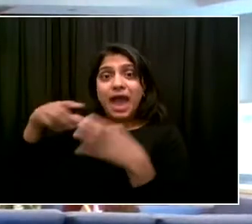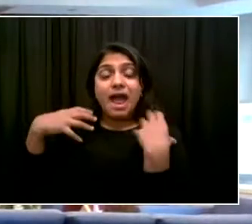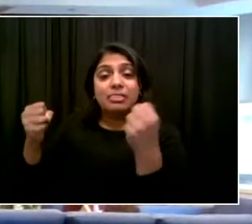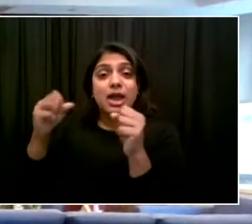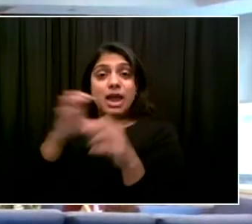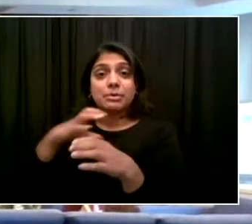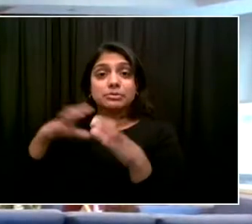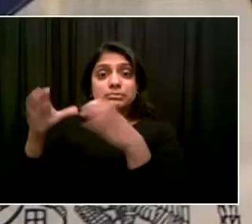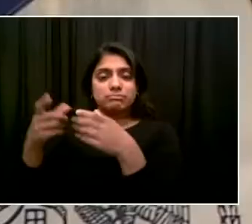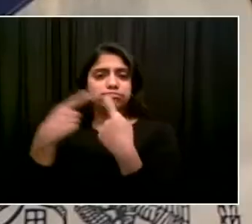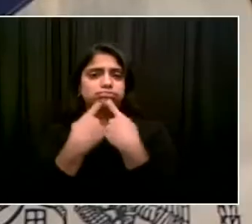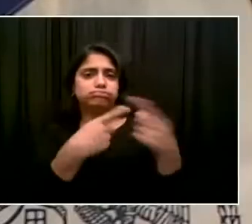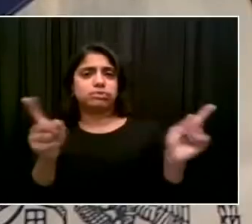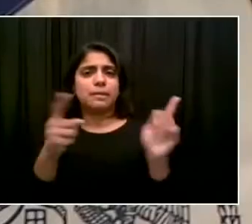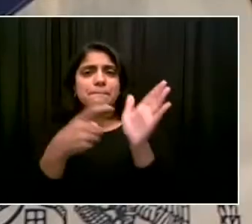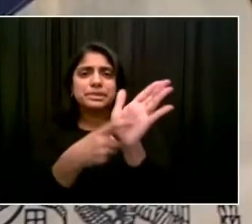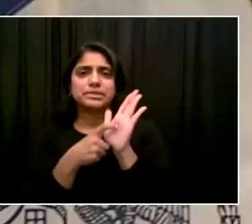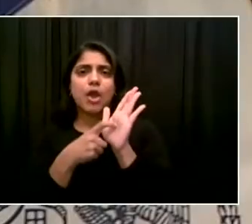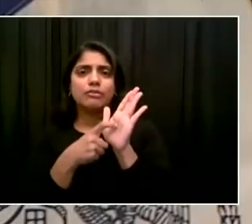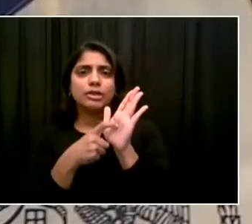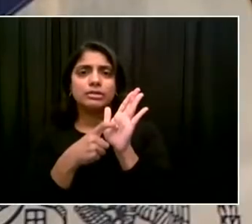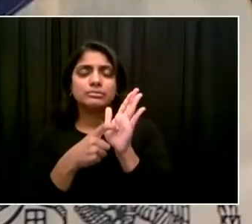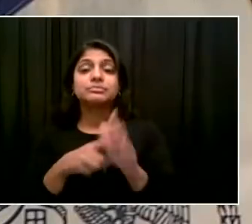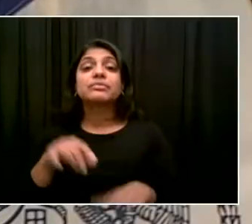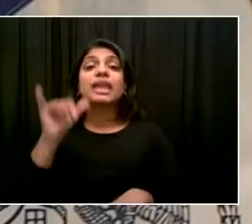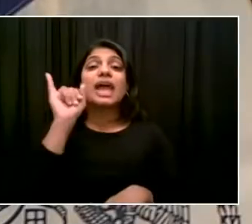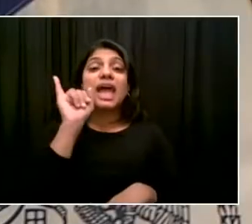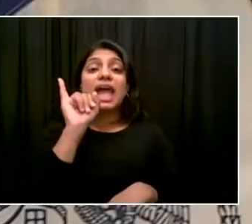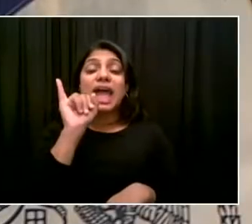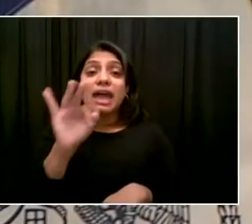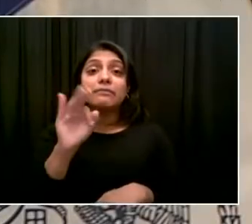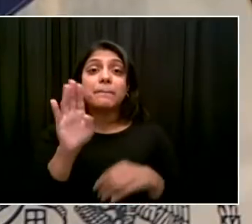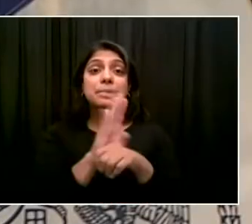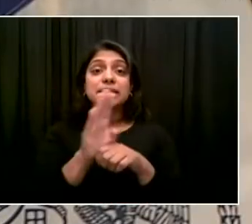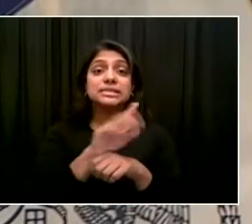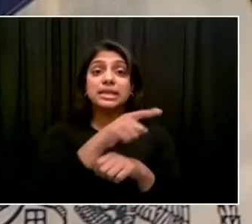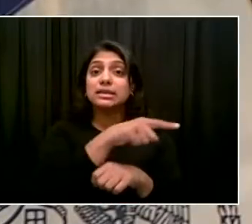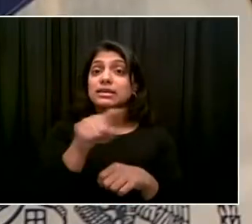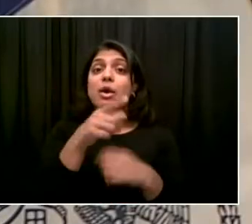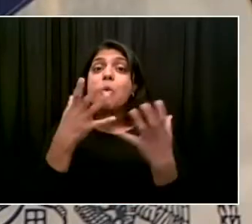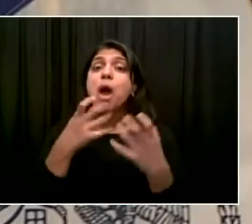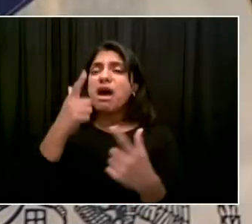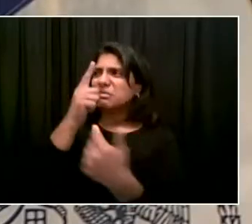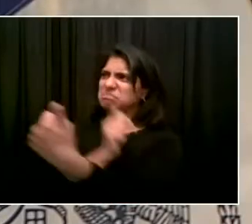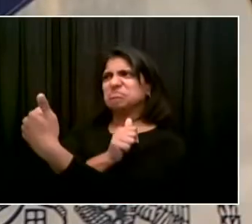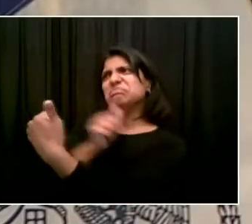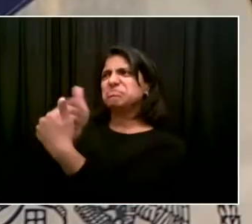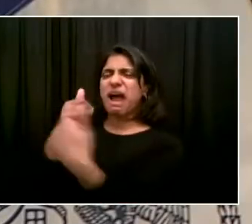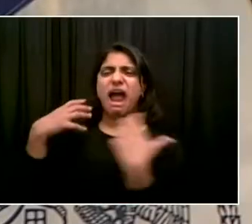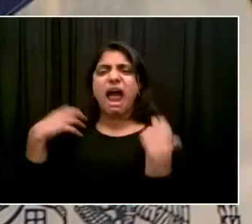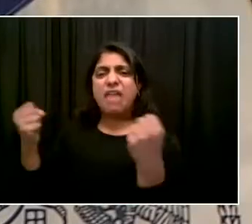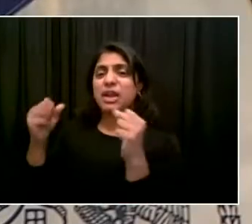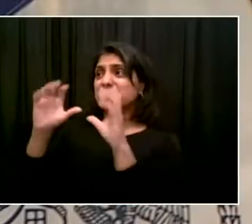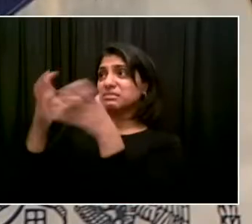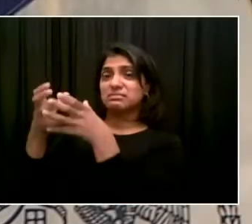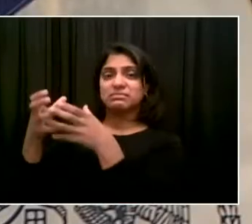SO WE ARE CONFIDENT THAT HE HAS THE AUTHORITY TO ISSUE THIS MANDATE AND WE WILL DEFENID T IF ANYONE CHALLENGES IT.